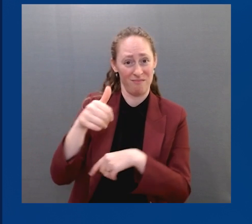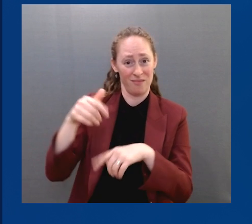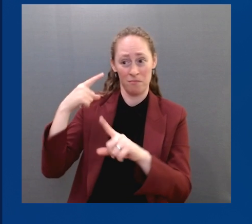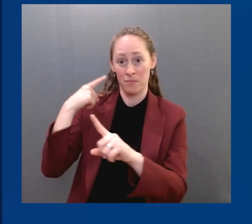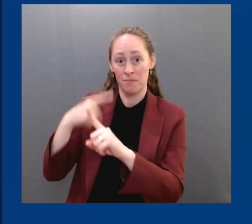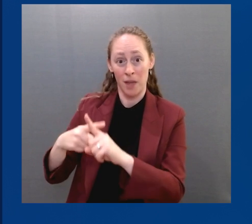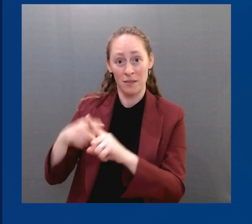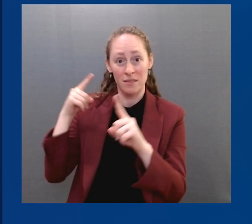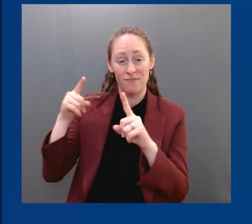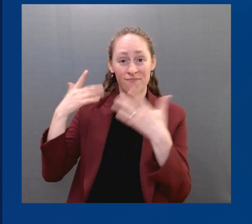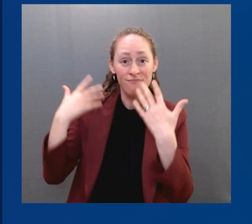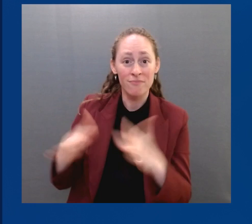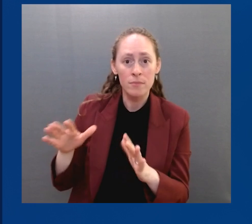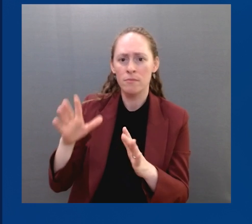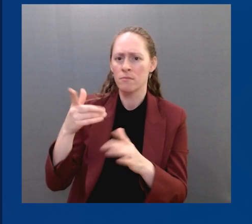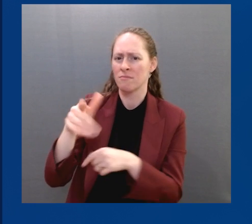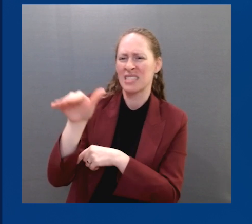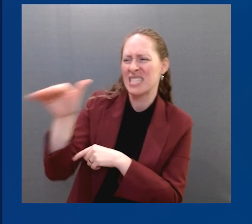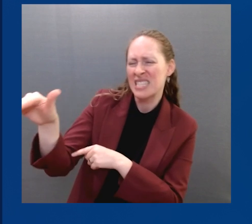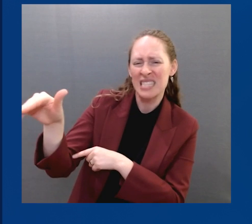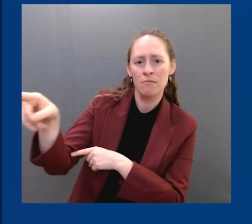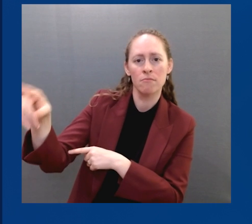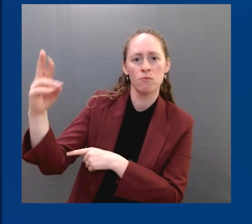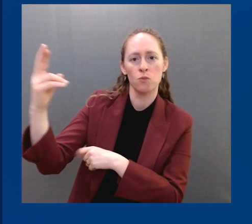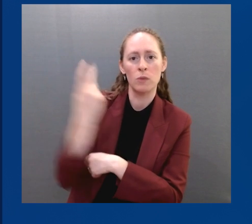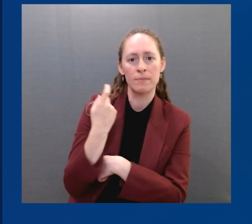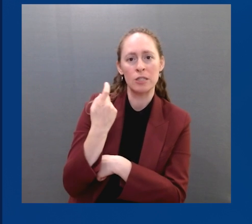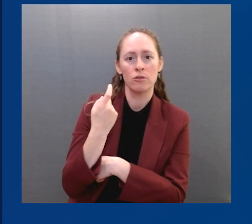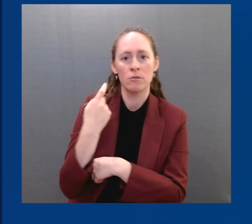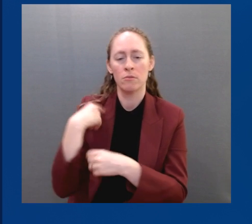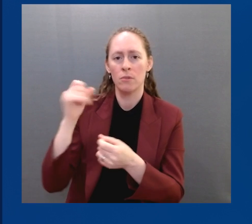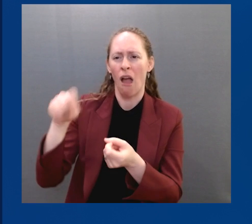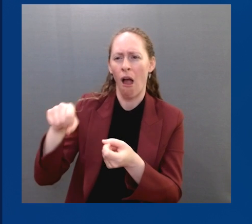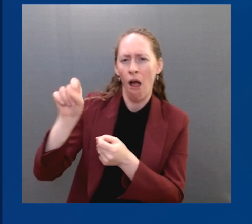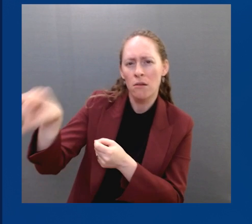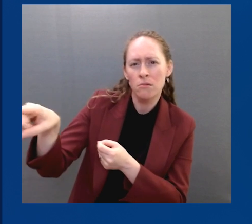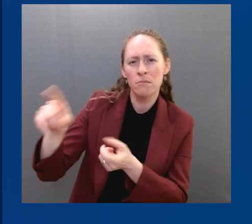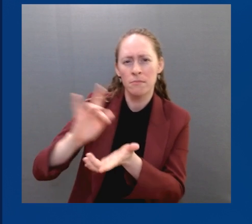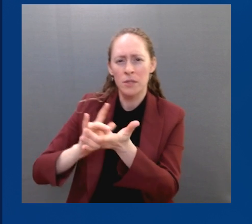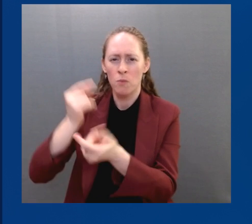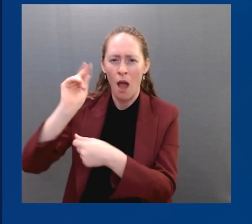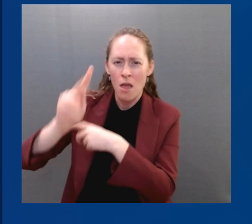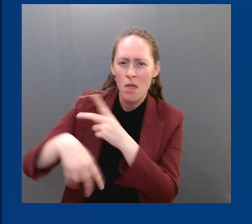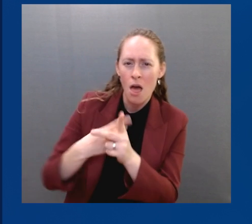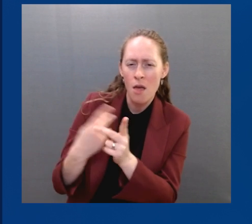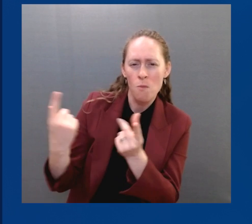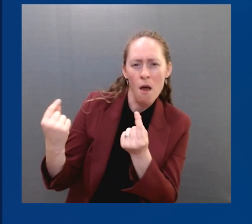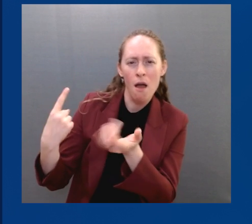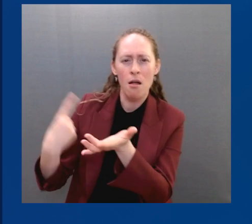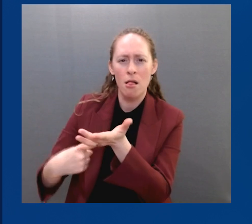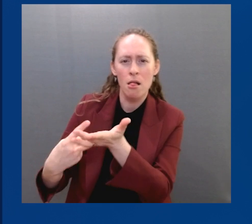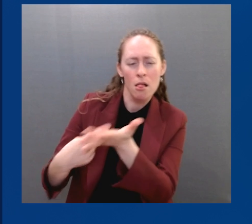as soon as possible about treatment options, including tests to treat once again.